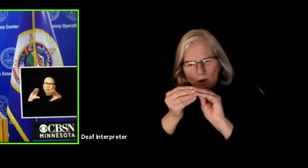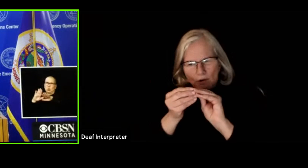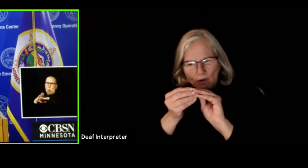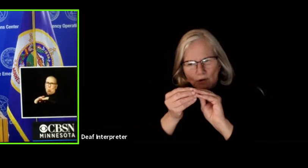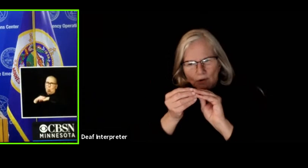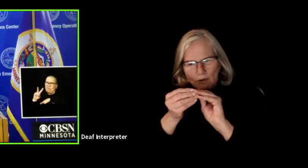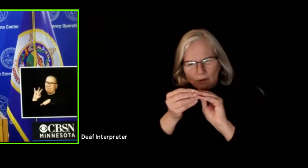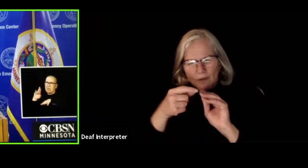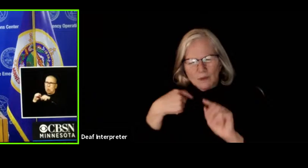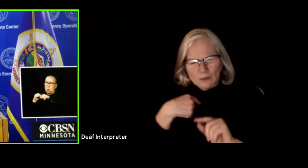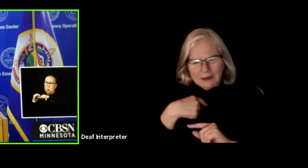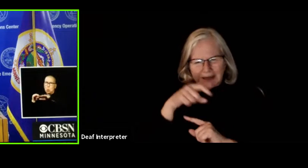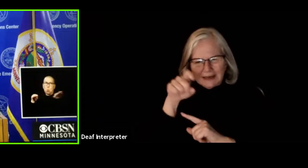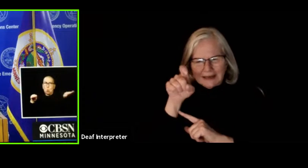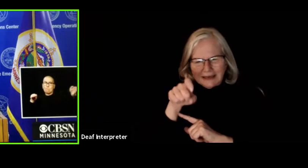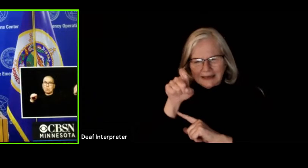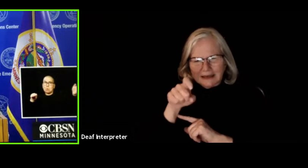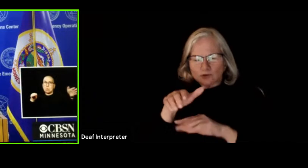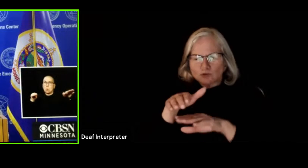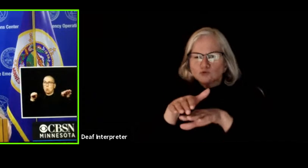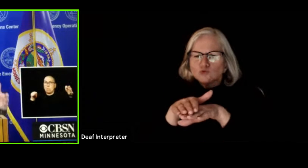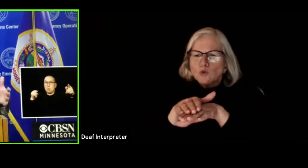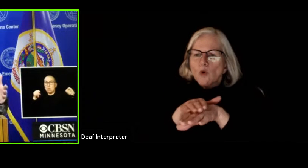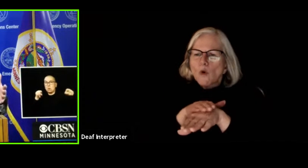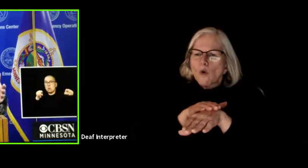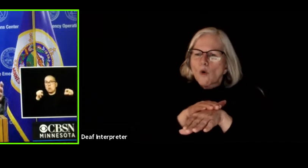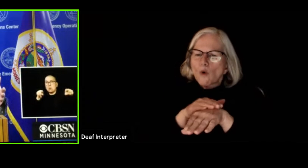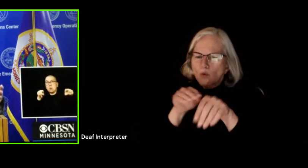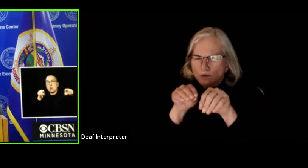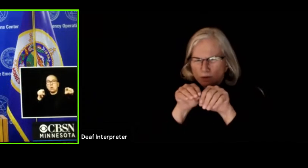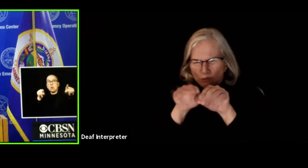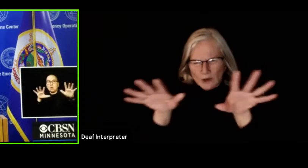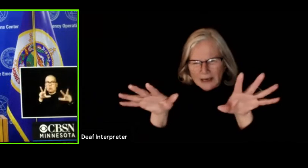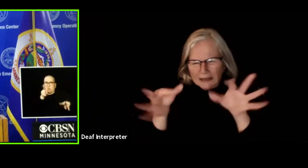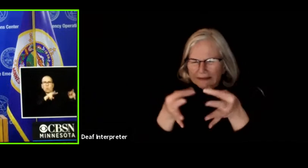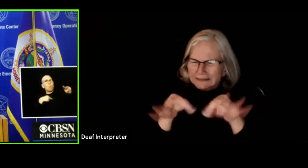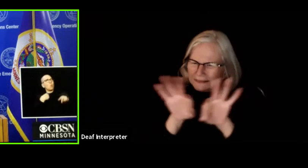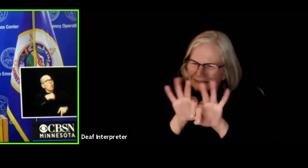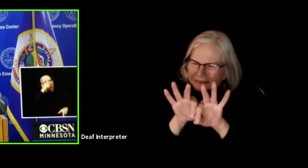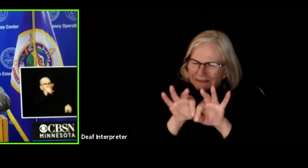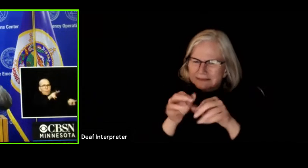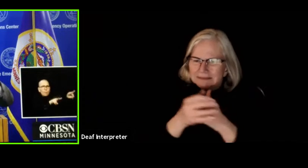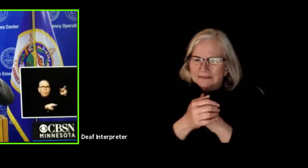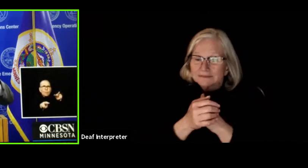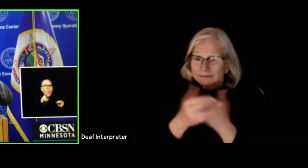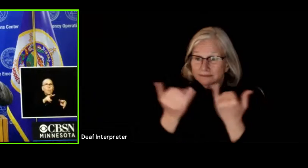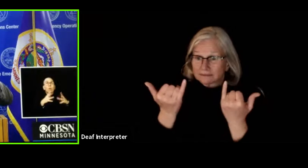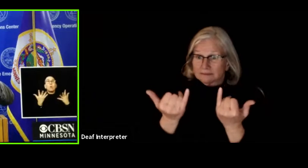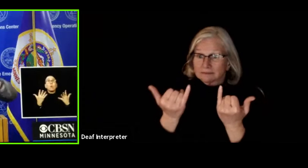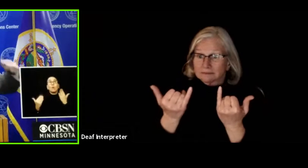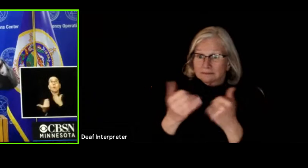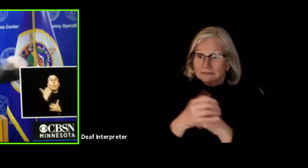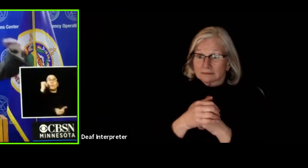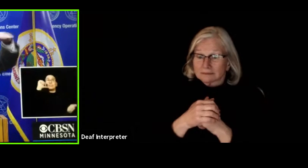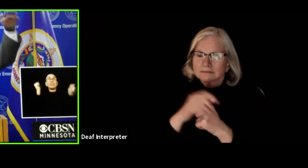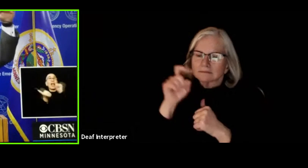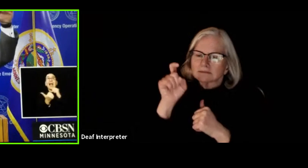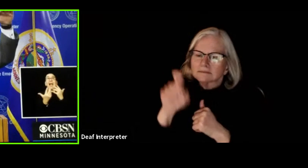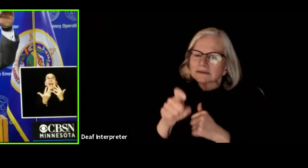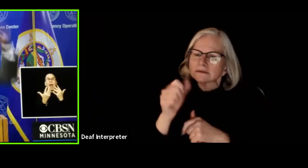BUSINESSES CAUTIOUSLY WITH THAT DIAL, NOW, THE NEW GAME-CHANGER IS EVERY SINGLE DAY, WE VACCINATE HUNDREDS OF THOUSANDS OF PEOPLE.